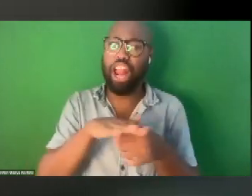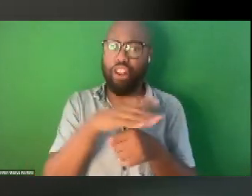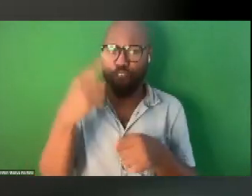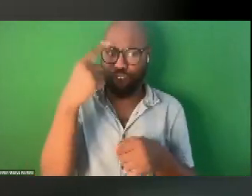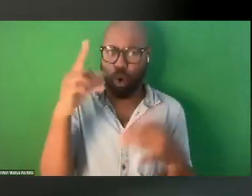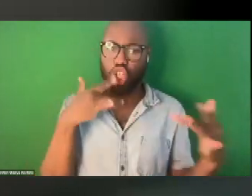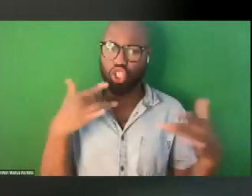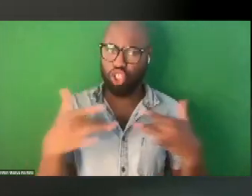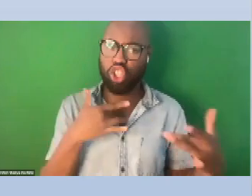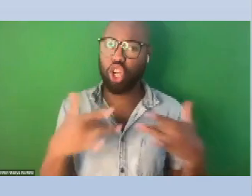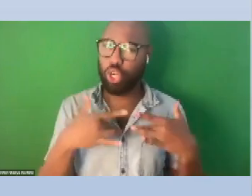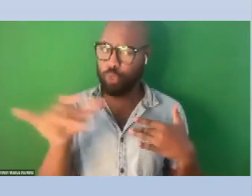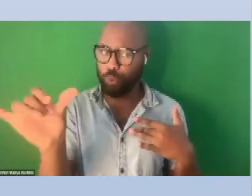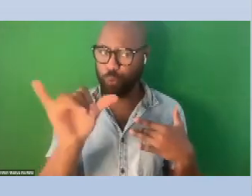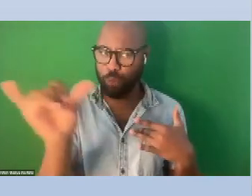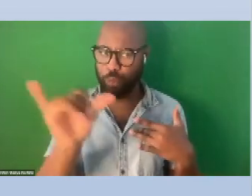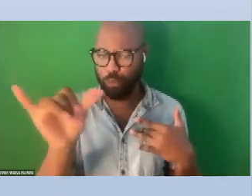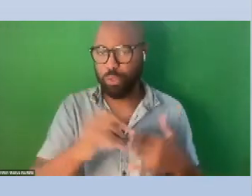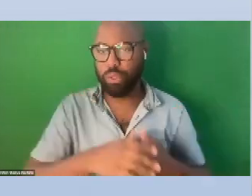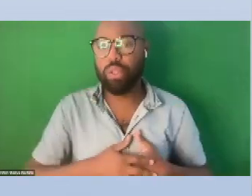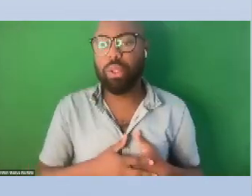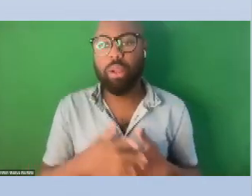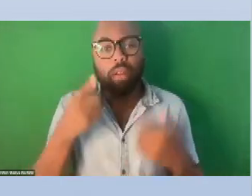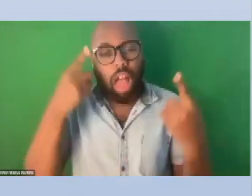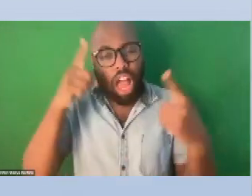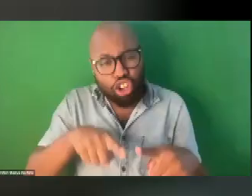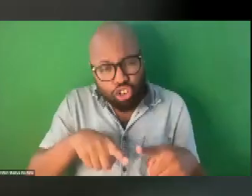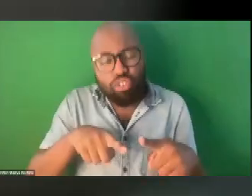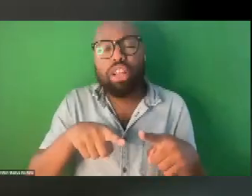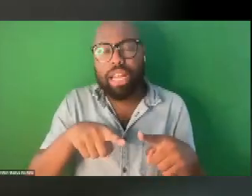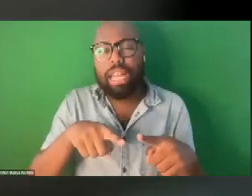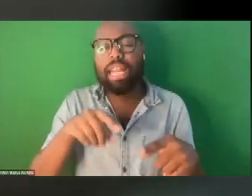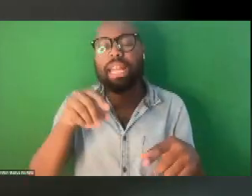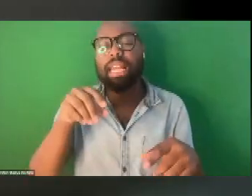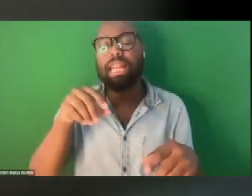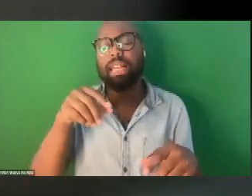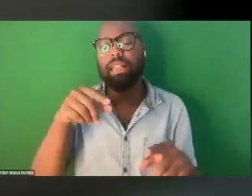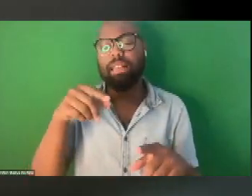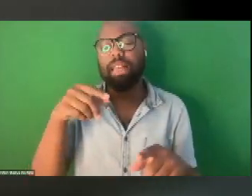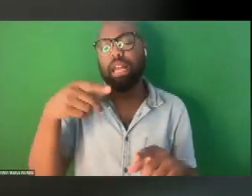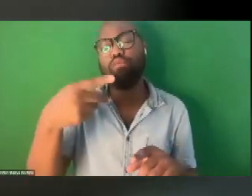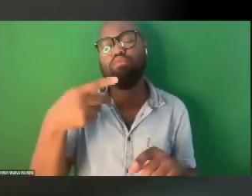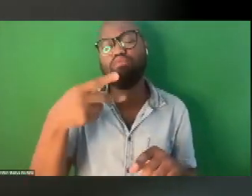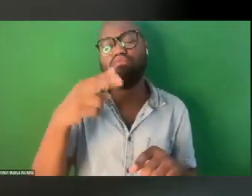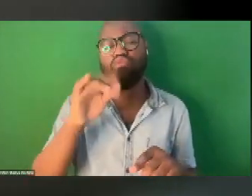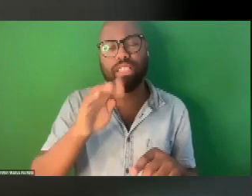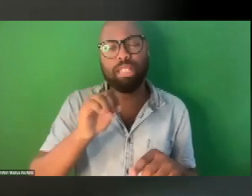While I agree in principle, I think that there's a lot of specificity that we